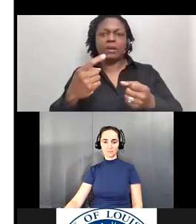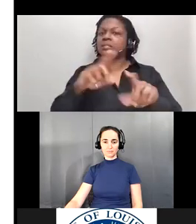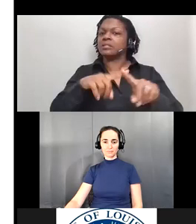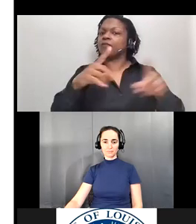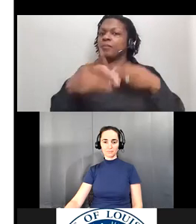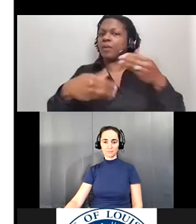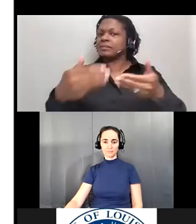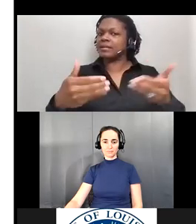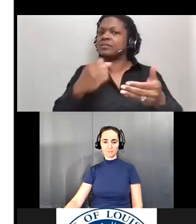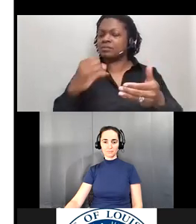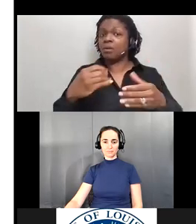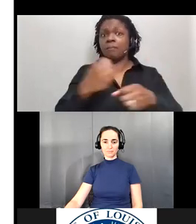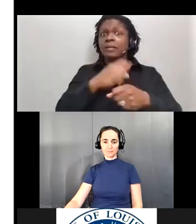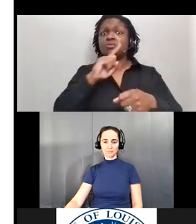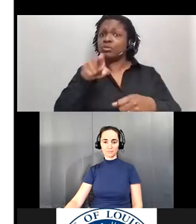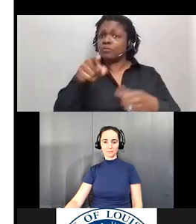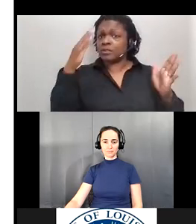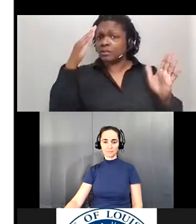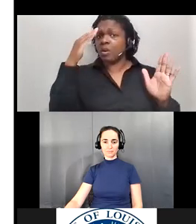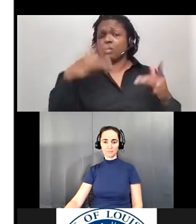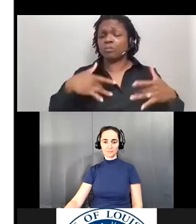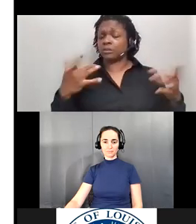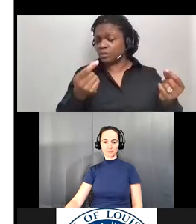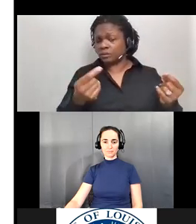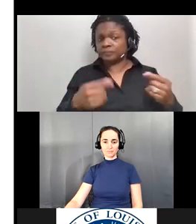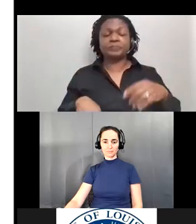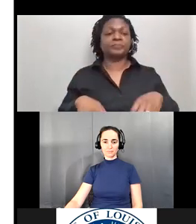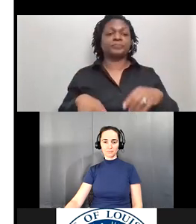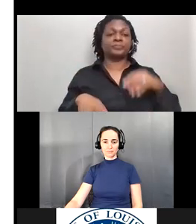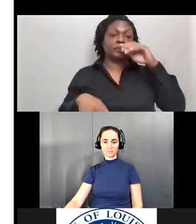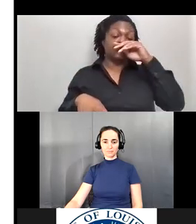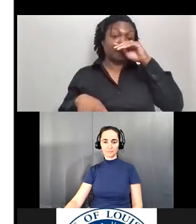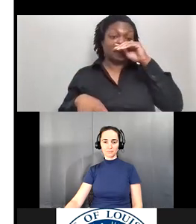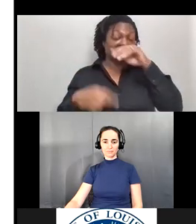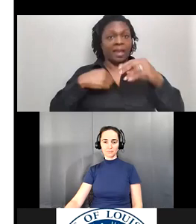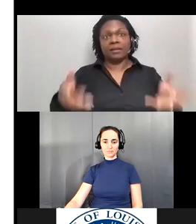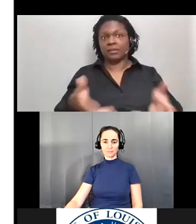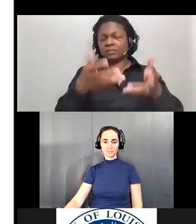I encourage that. I would encourage people to say, I wrote some tickets and some people